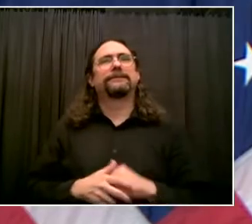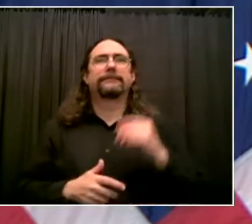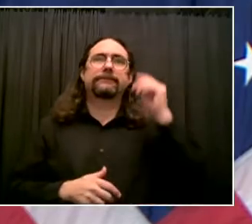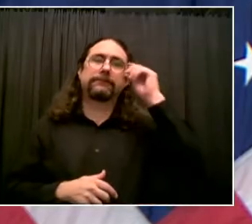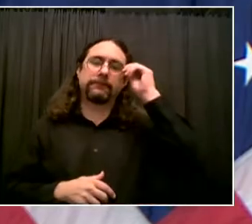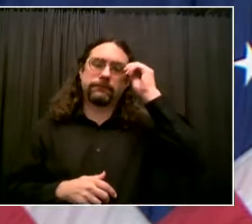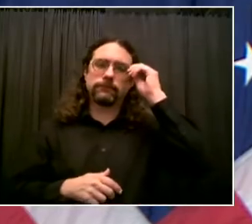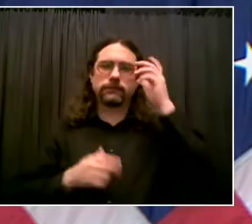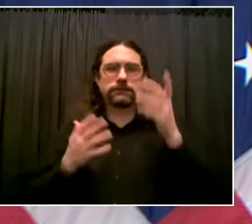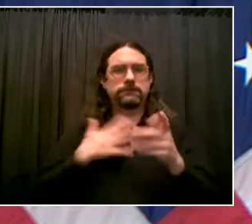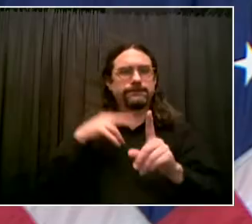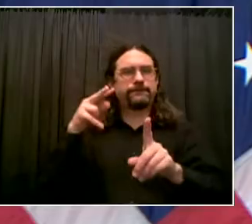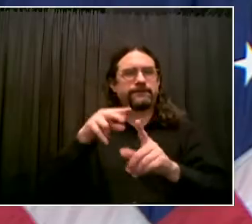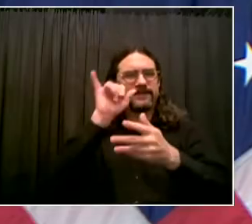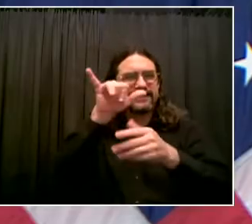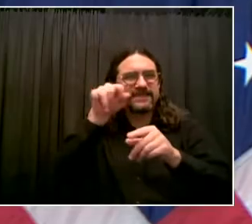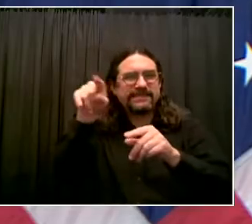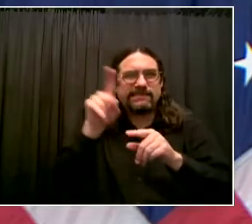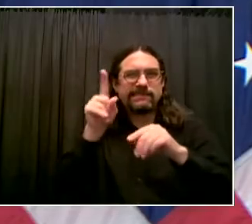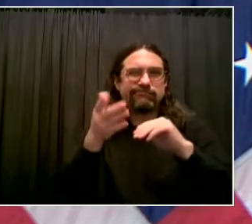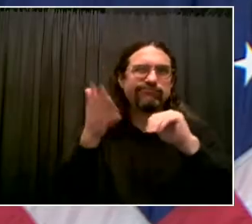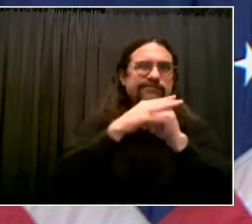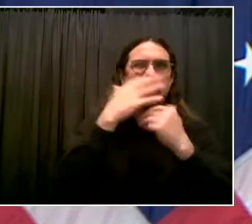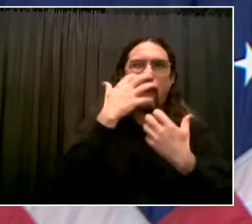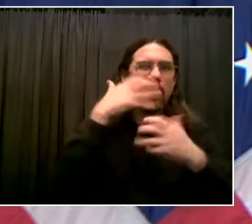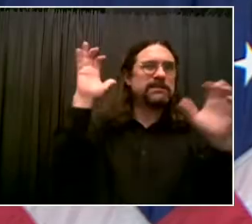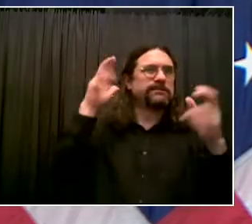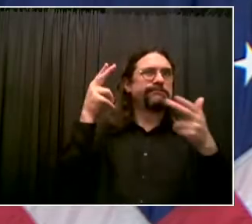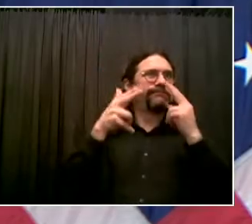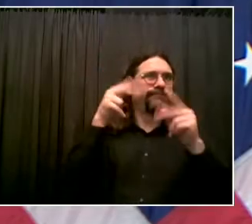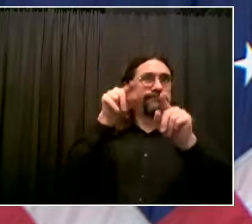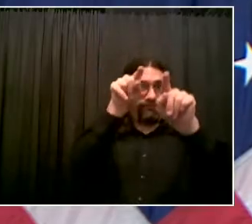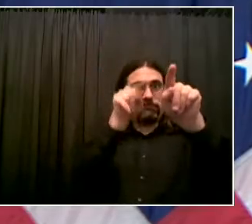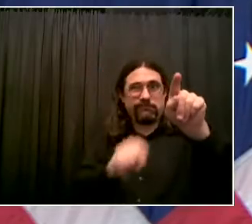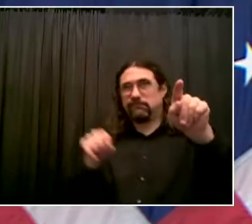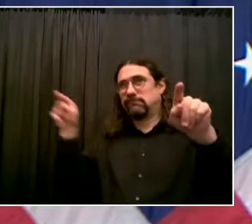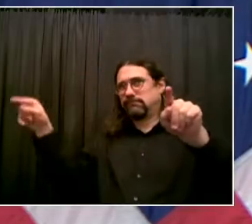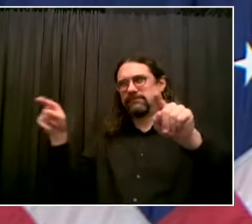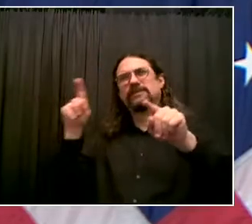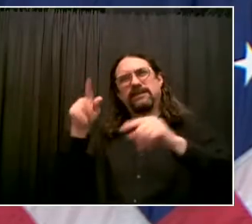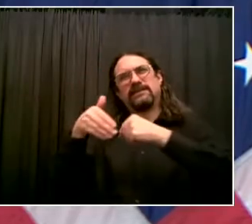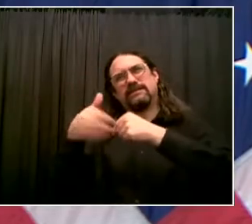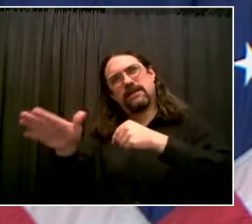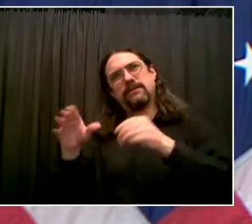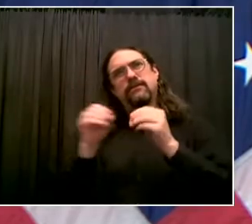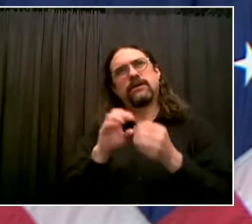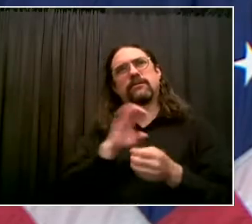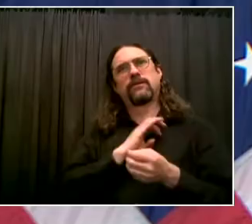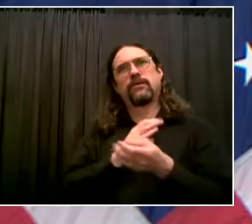PRECINCT WHERE MORE THAN LIKELY GOING TO SEND OFFICERS TO THAT COMMAND AS WELL IT'S IMPORTANT